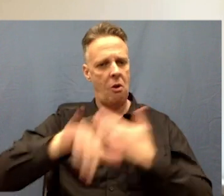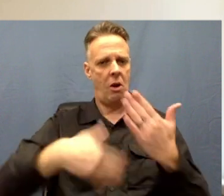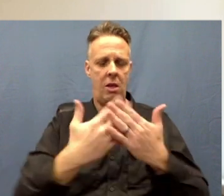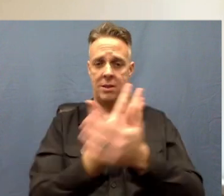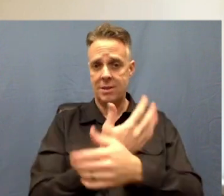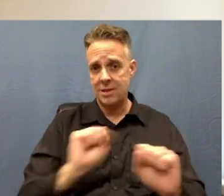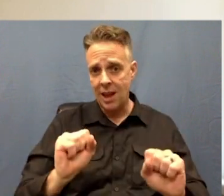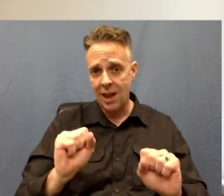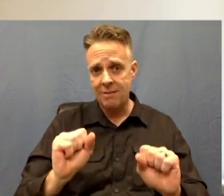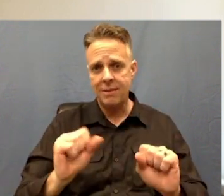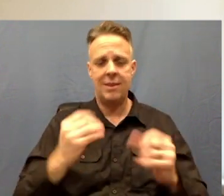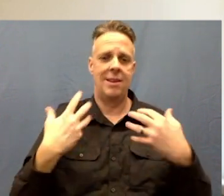HEALTHY. I'M HONORED TO BE YOUR PARTNER